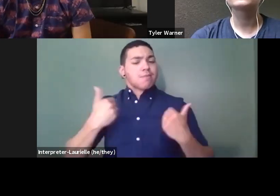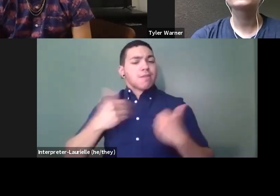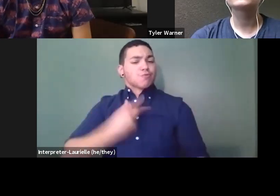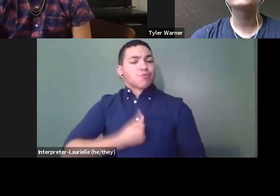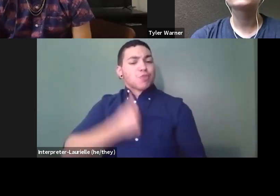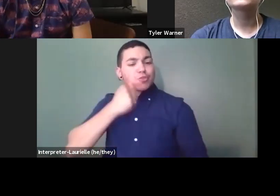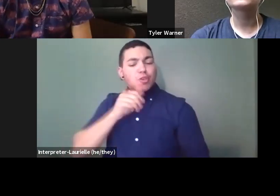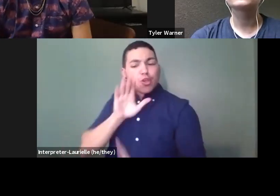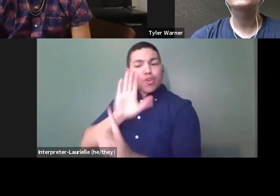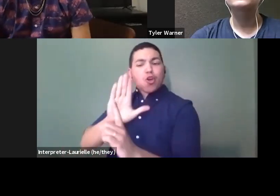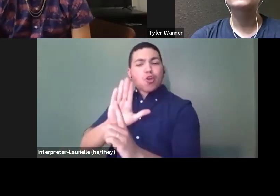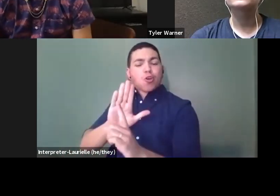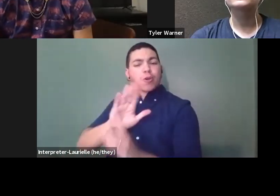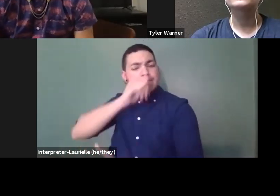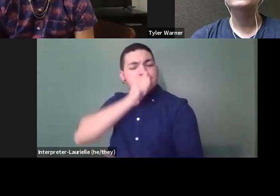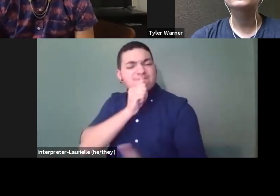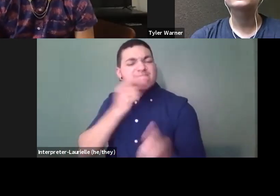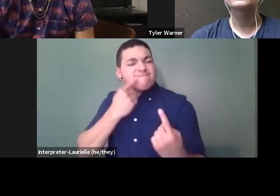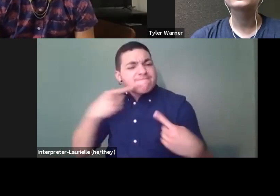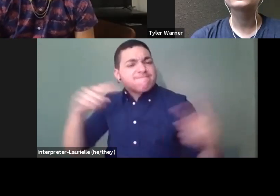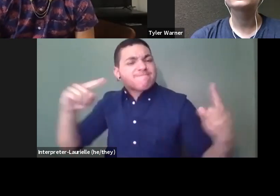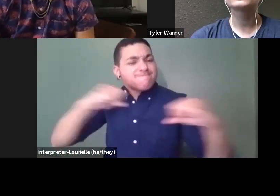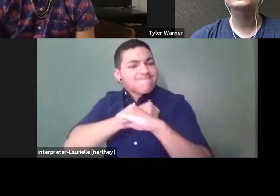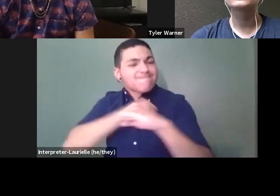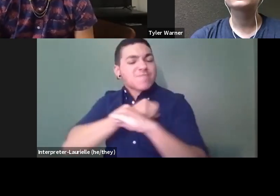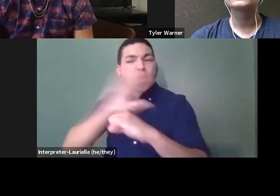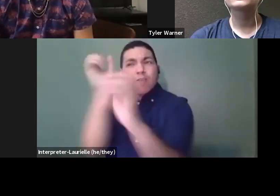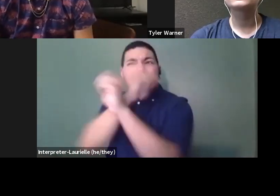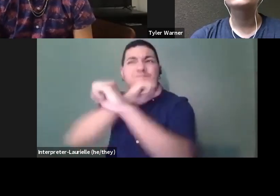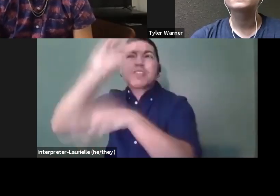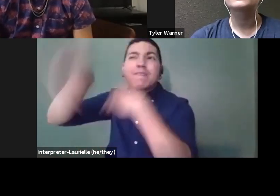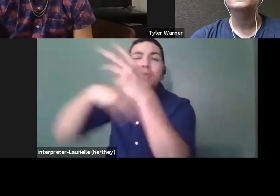And so when I see the imagine nation of young people I just get really excited.